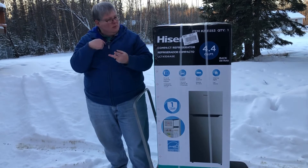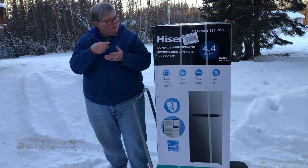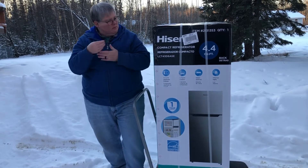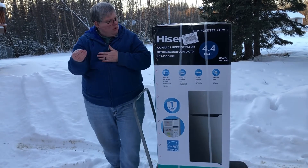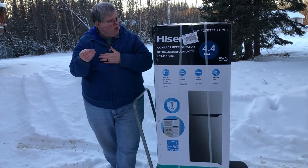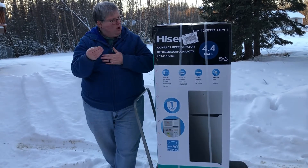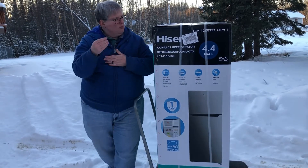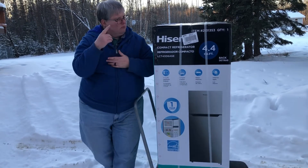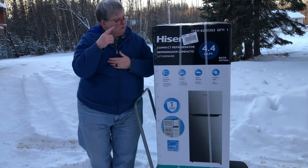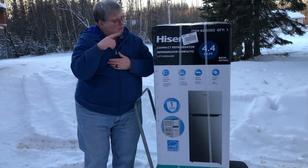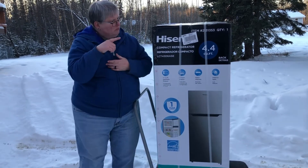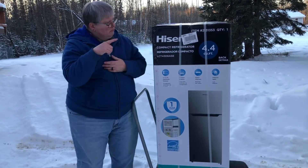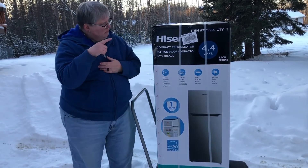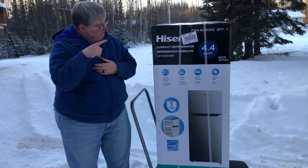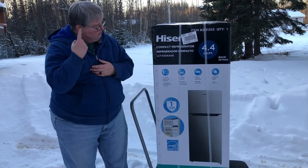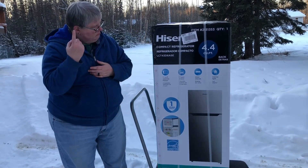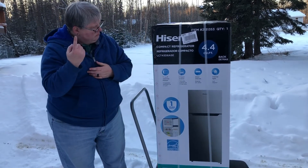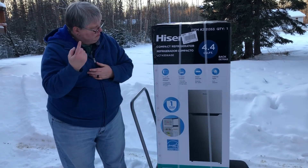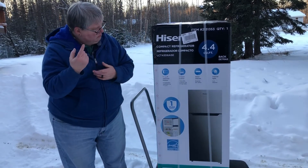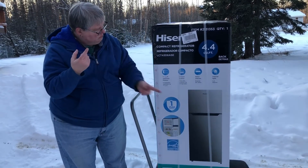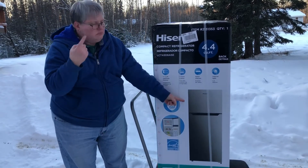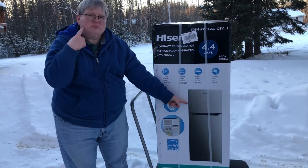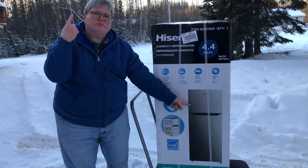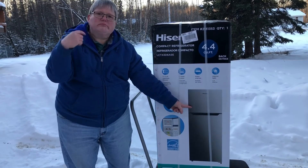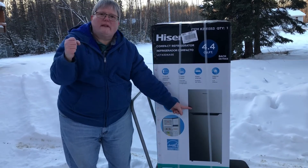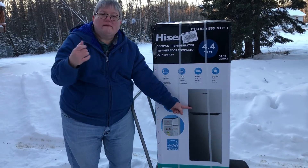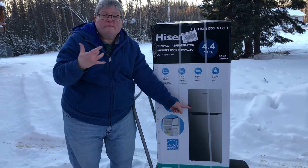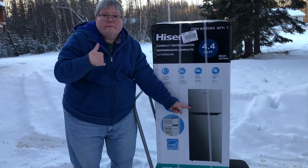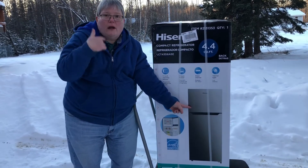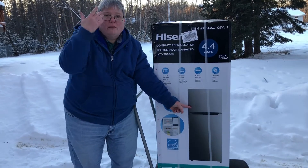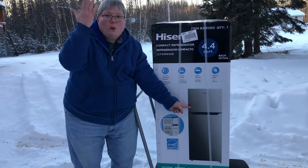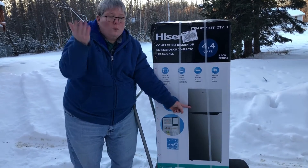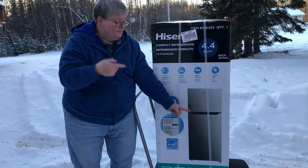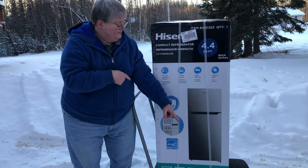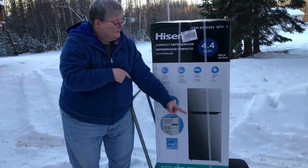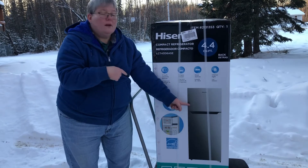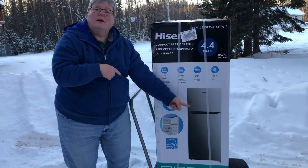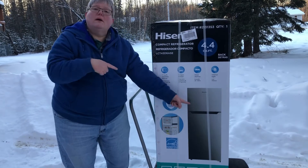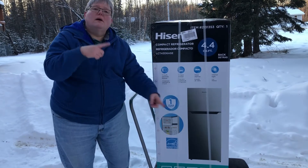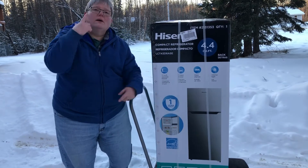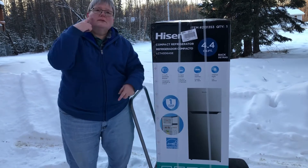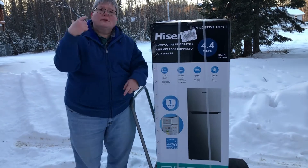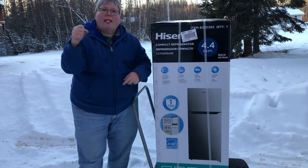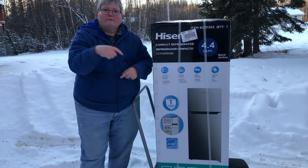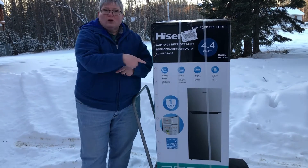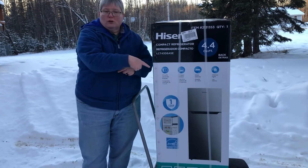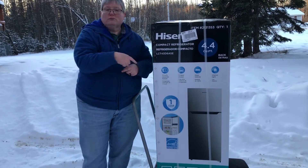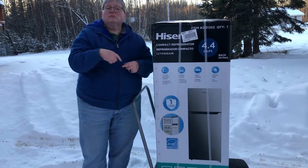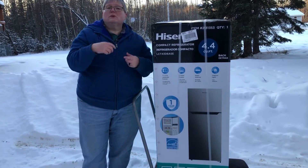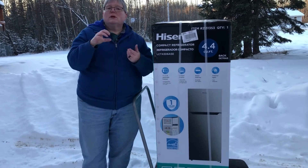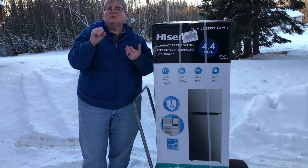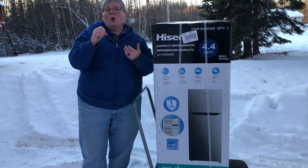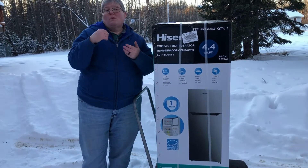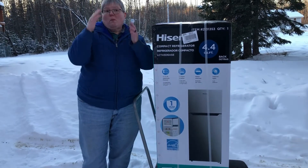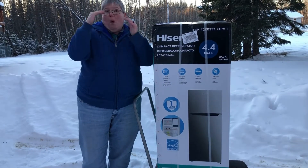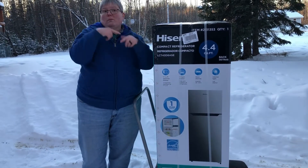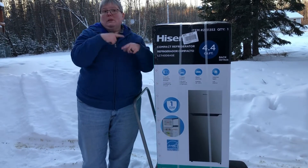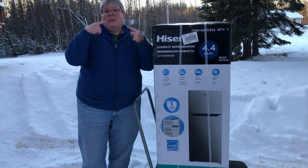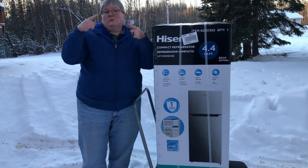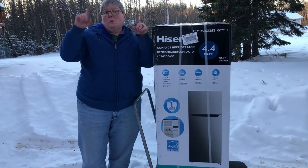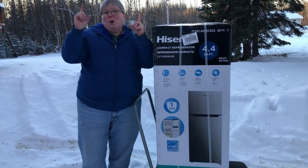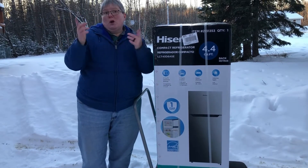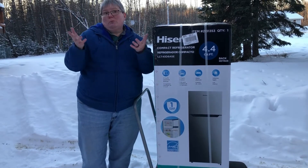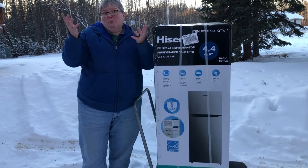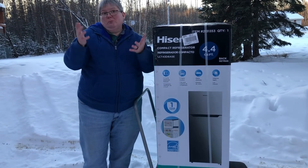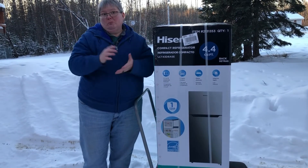I think we bought the bla.. uhh the silver. I don't even know. Uh the silver one. So hopefully this will work.